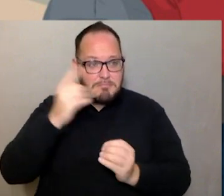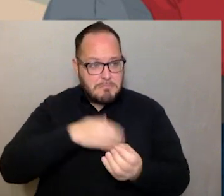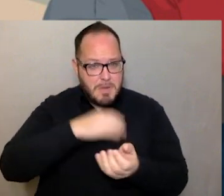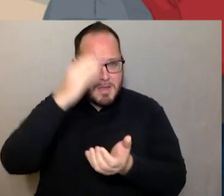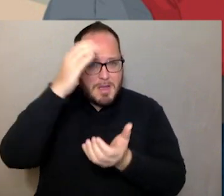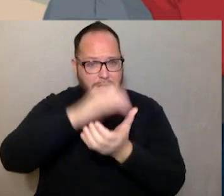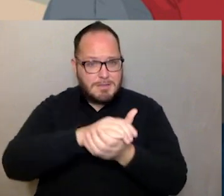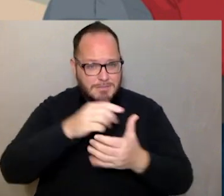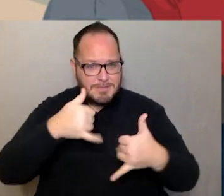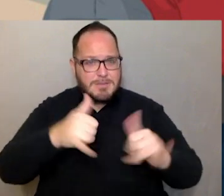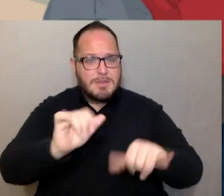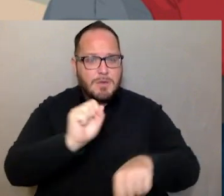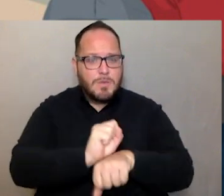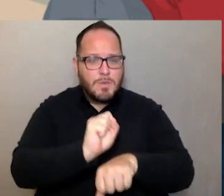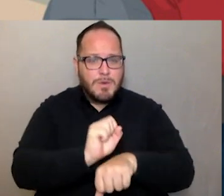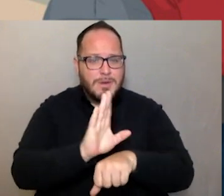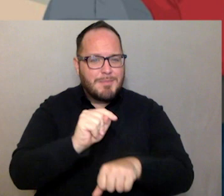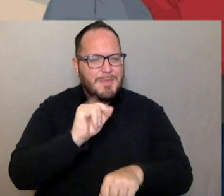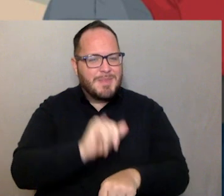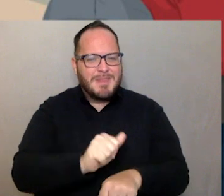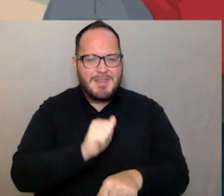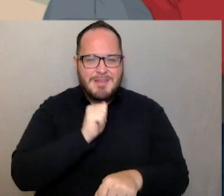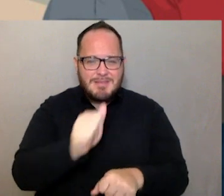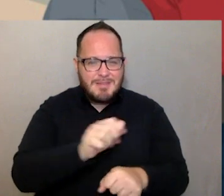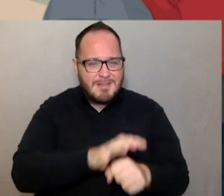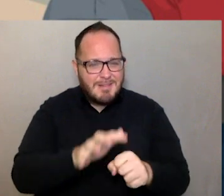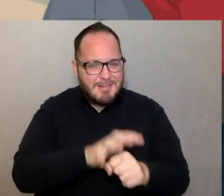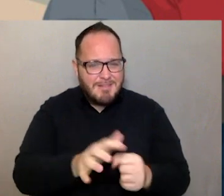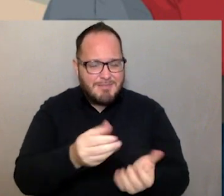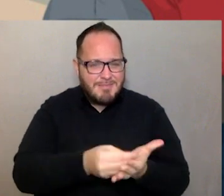IS NOT SUFFICIENT, IT'S NOT SUFFICIENT TO COVER OUR COSTS. BUT